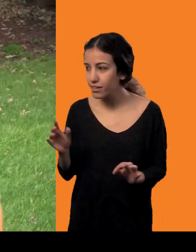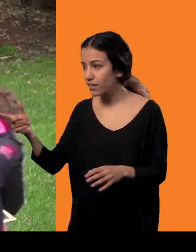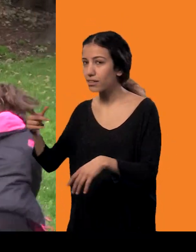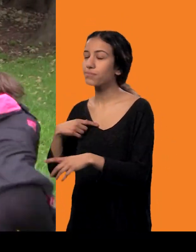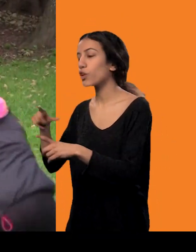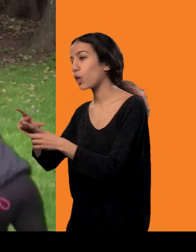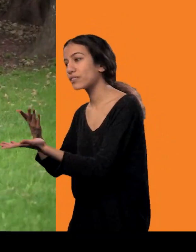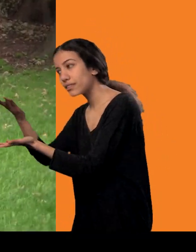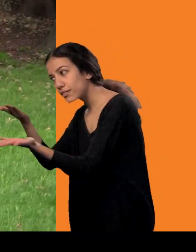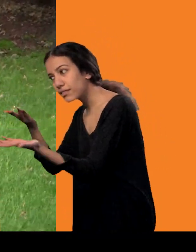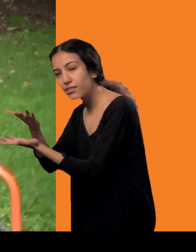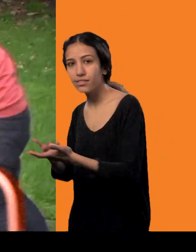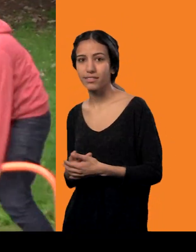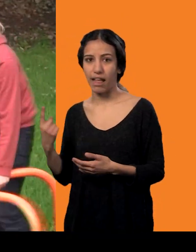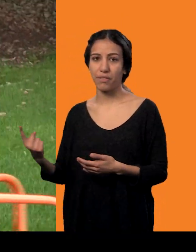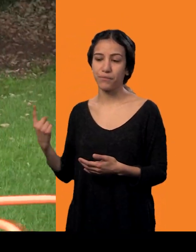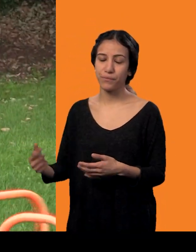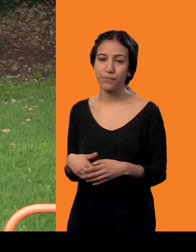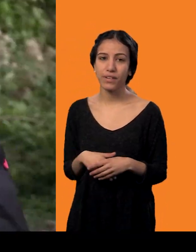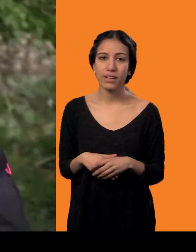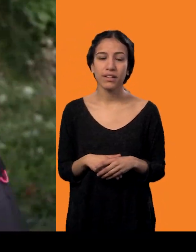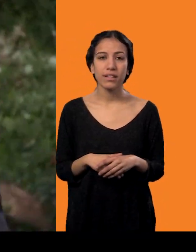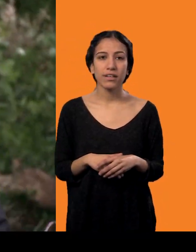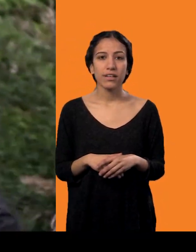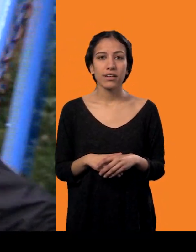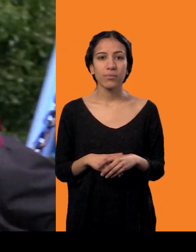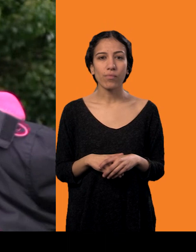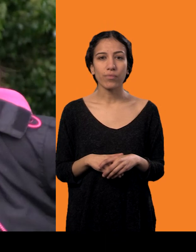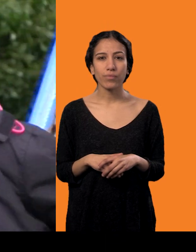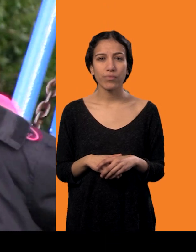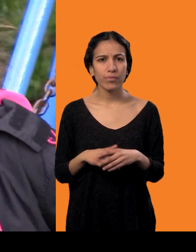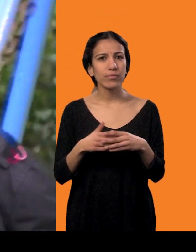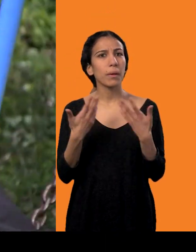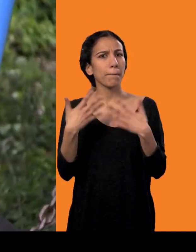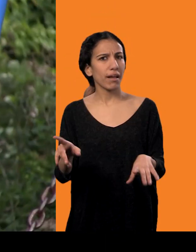sort of sit on my hands, close my mouth and I’ll say "Lucy's got something to say".